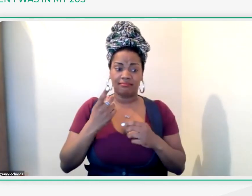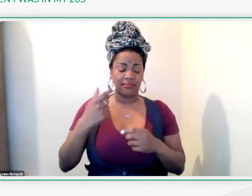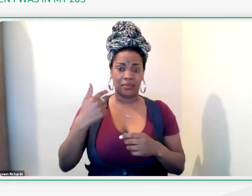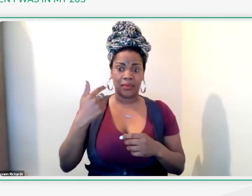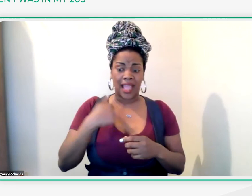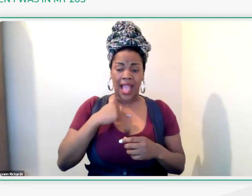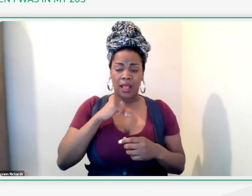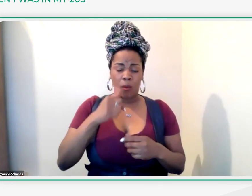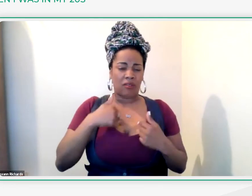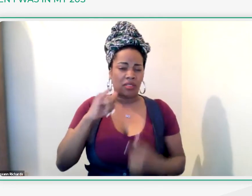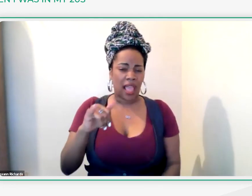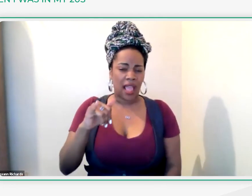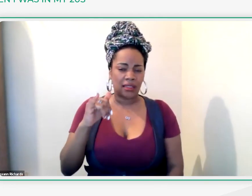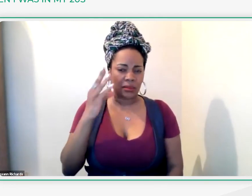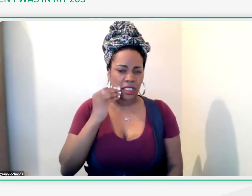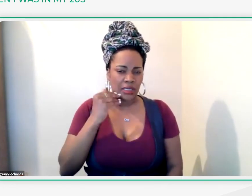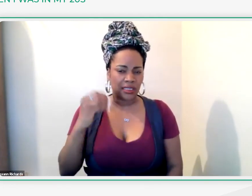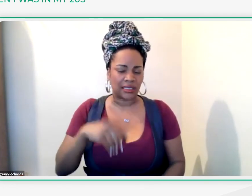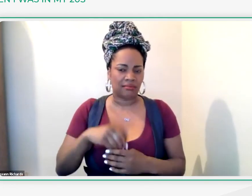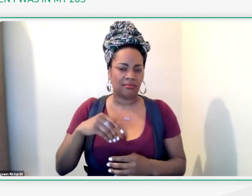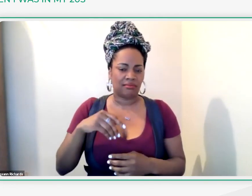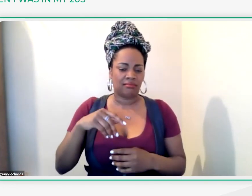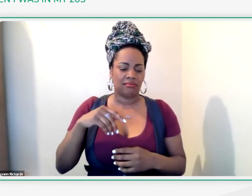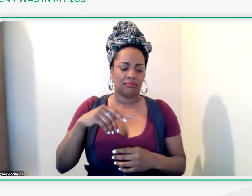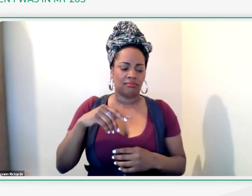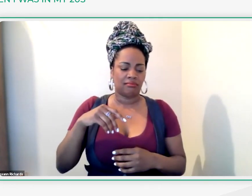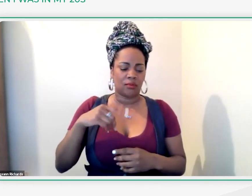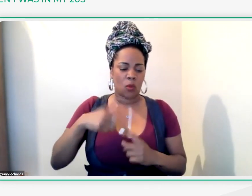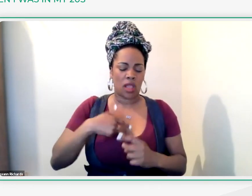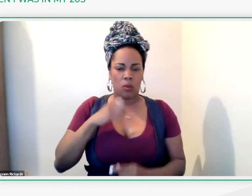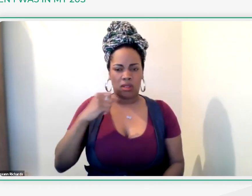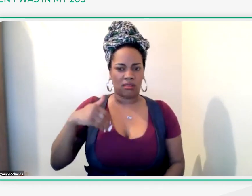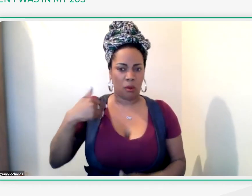We have to be educated.